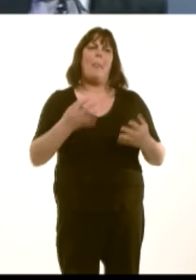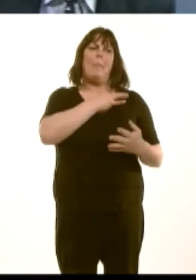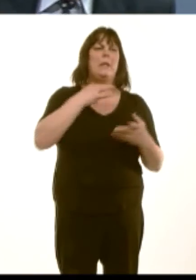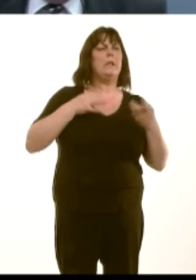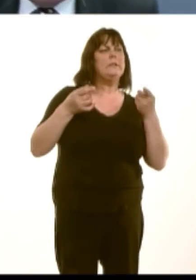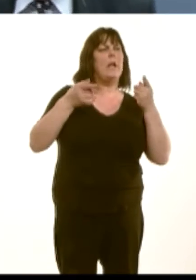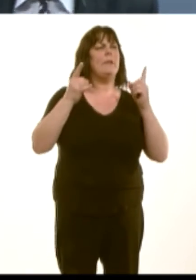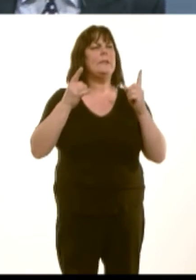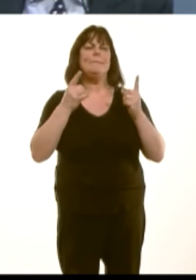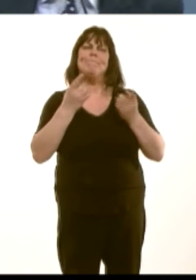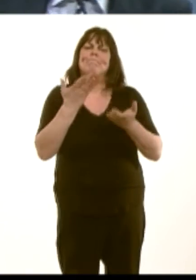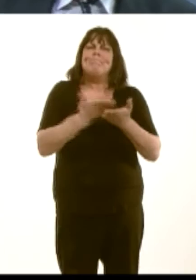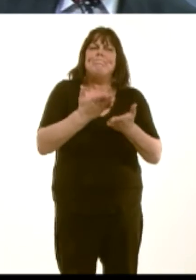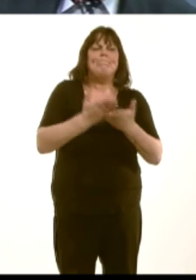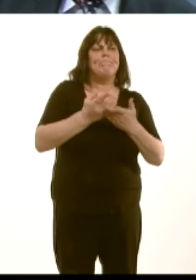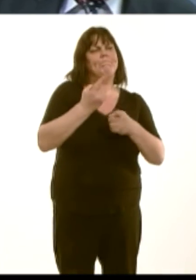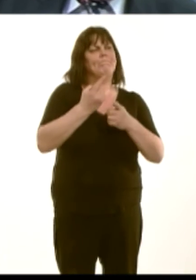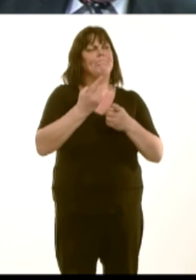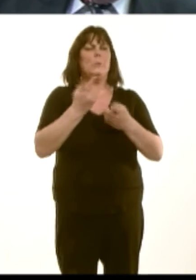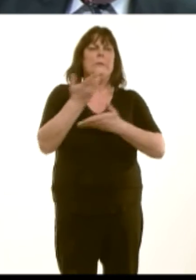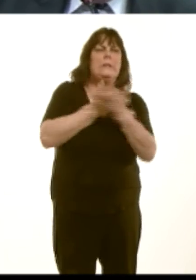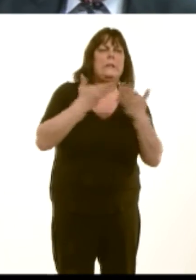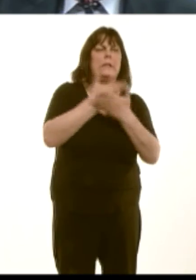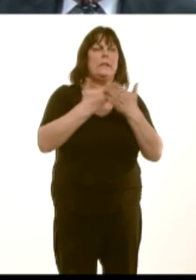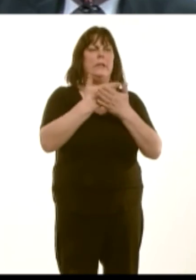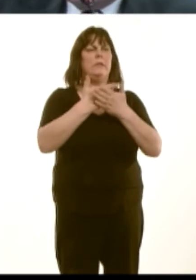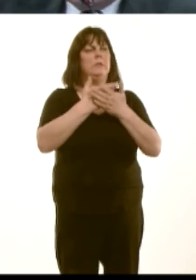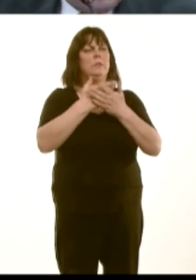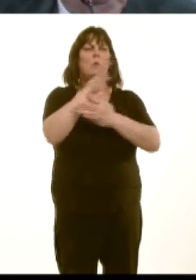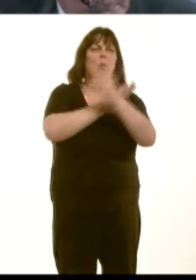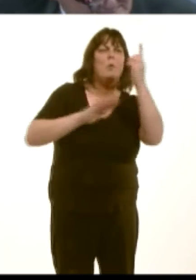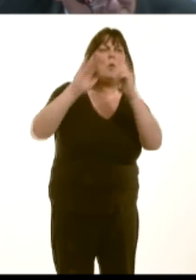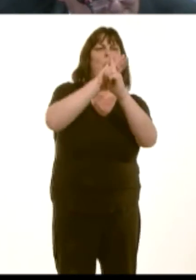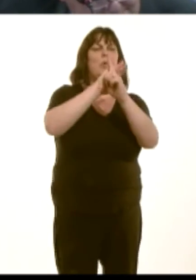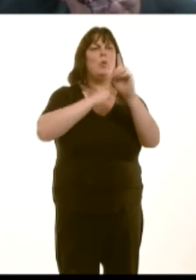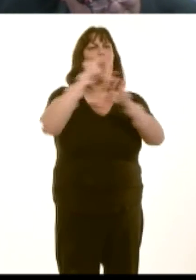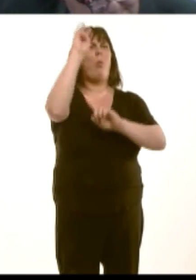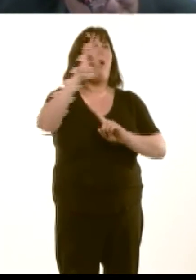generally about services across the DGHs, across the whole of north Wales, and the existence